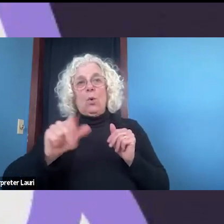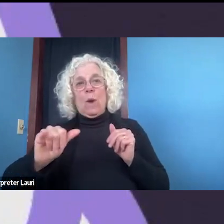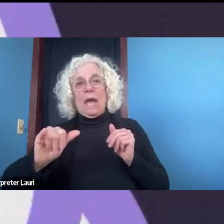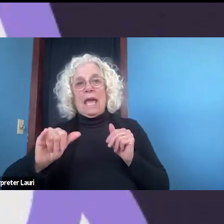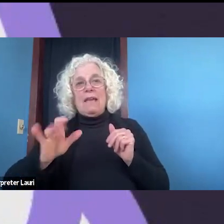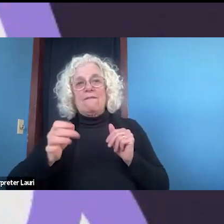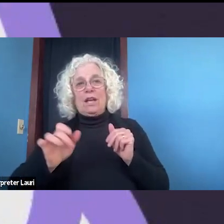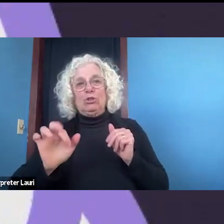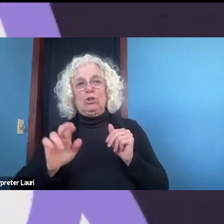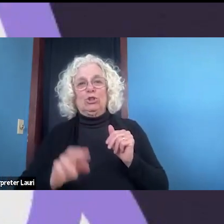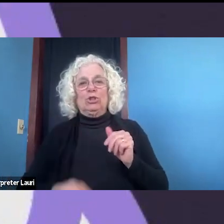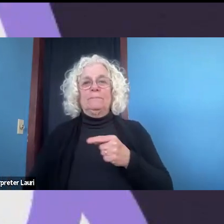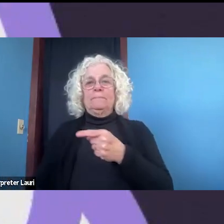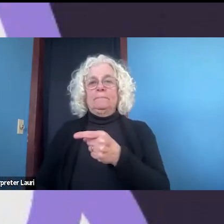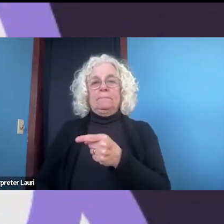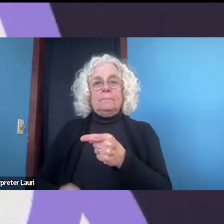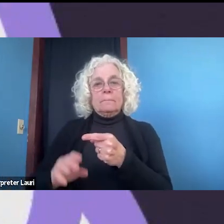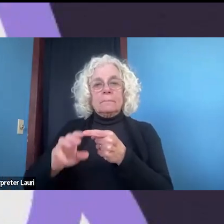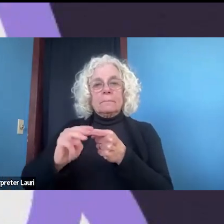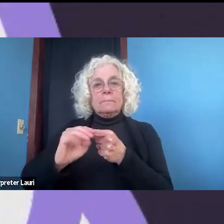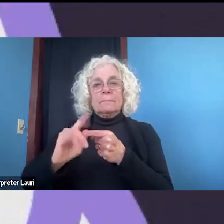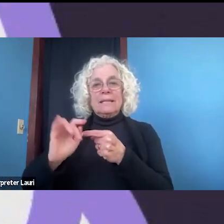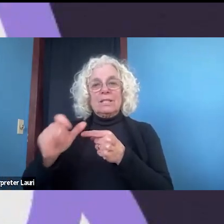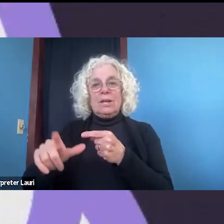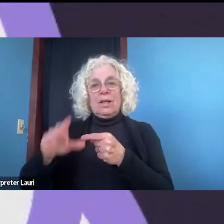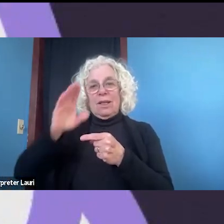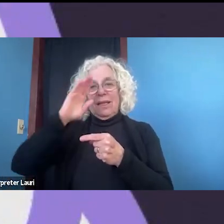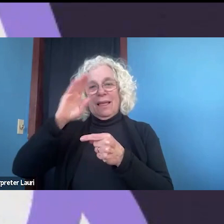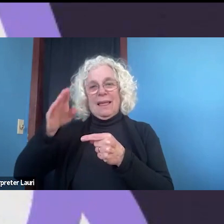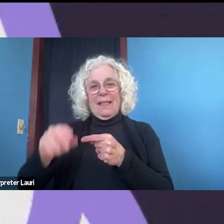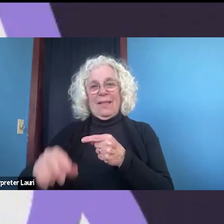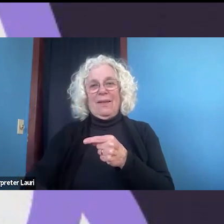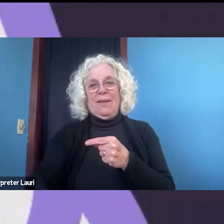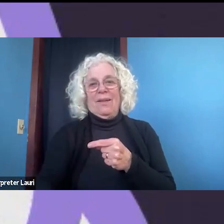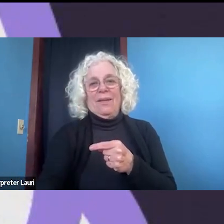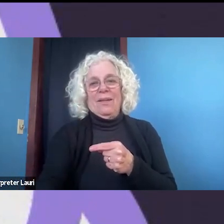Thank you, Heather, so much. Hello, everyone, and thank you for joining today.